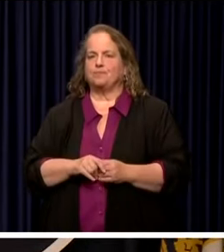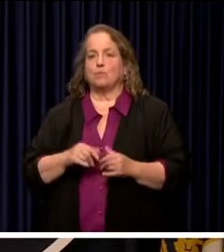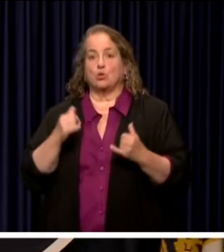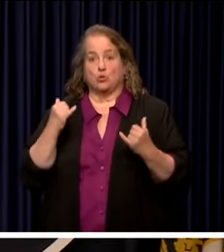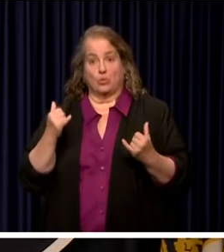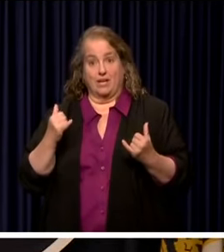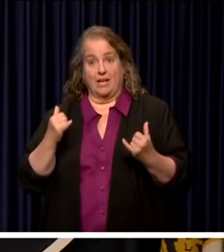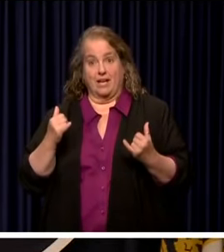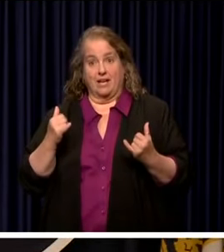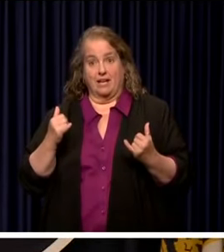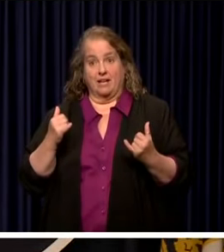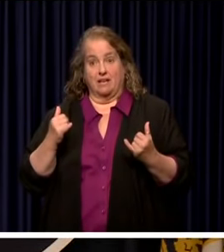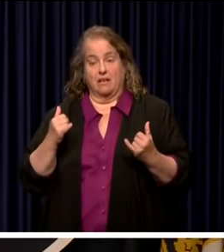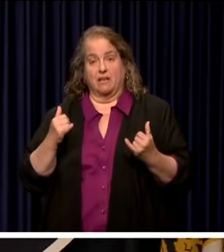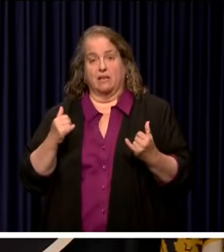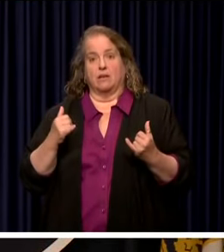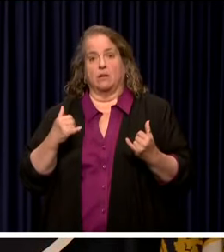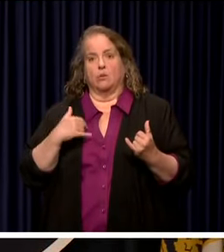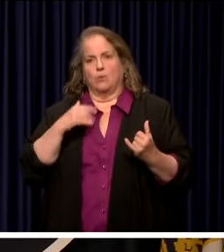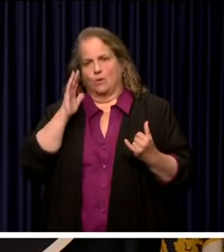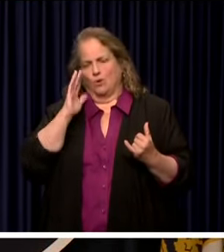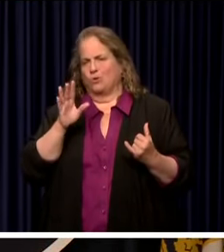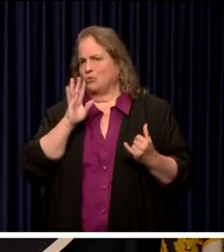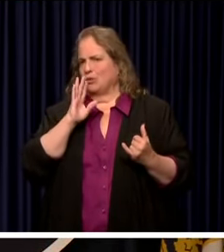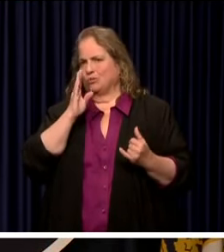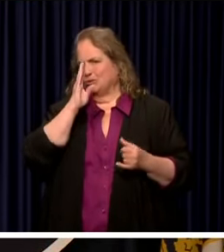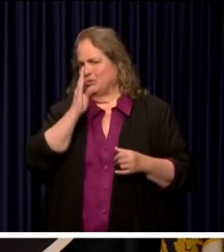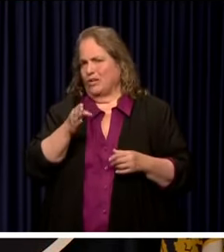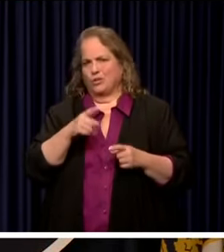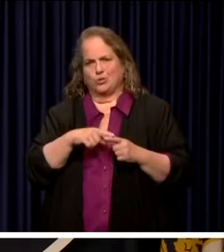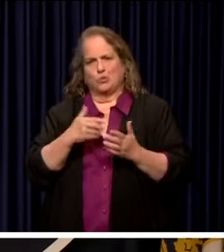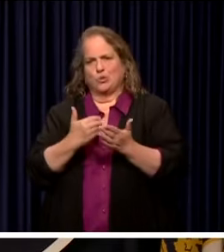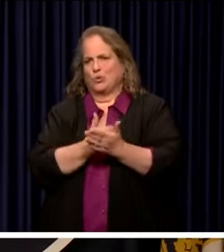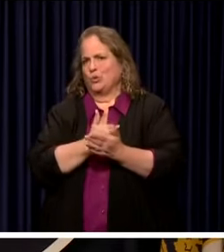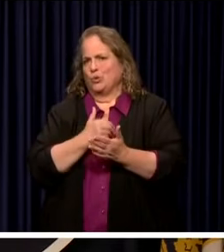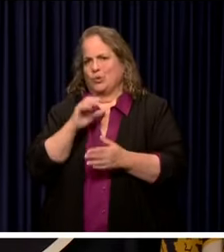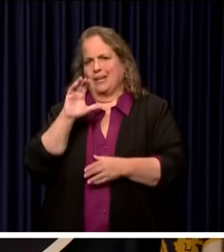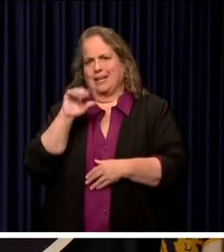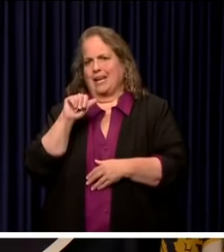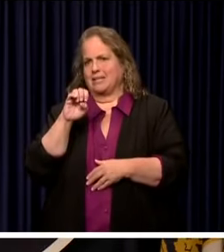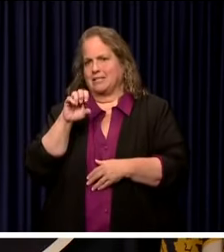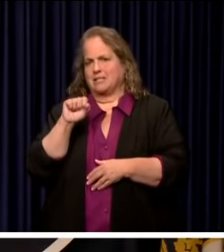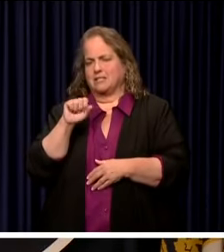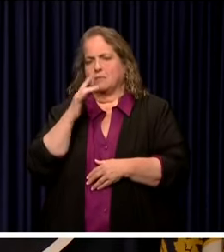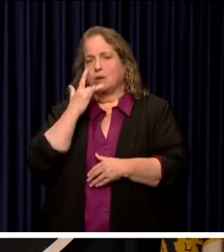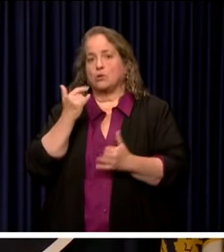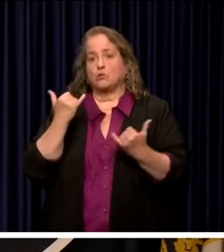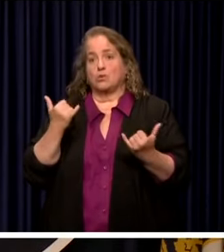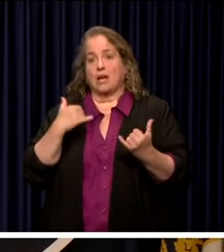DO 12 HOURS, AND SO IT'S REALLY HARD FOR ANY ONE DAY TO BE JUST